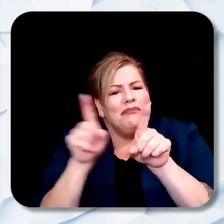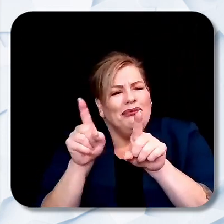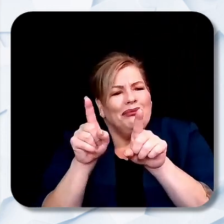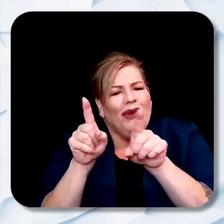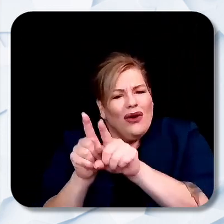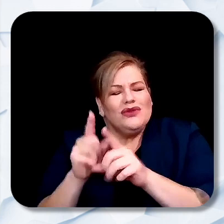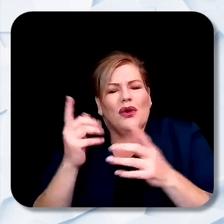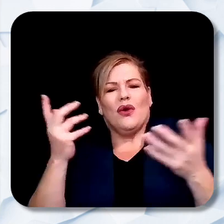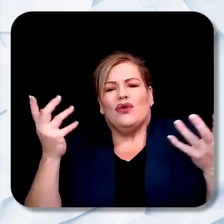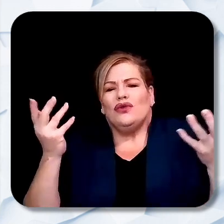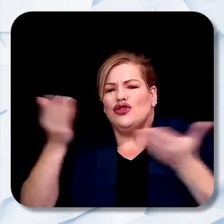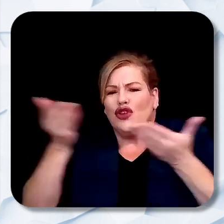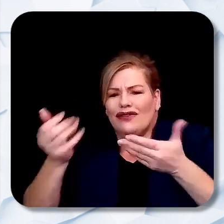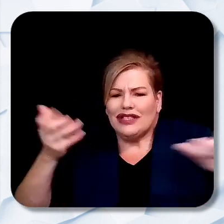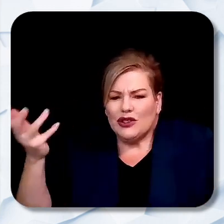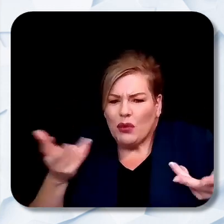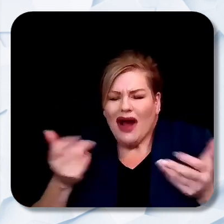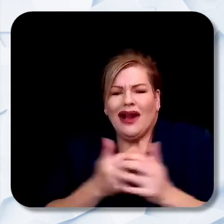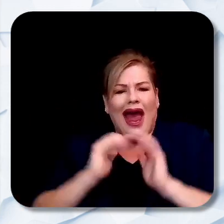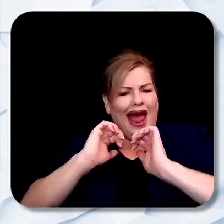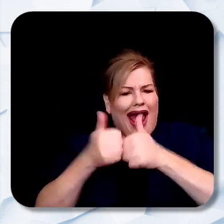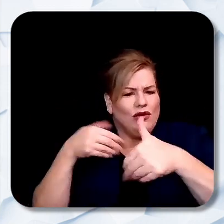and how to access those services, which is incredibly important.